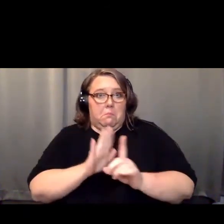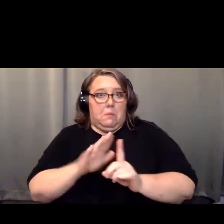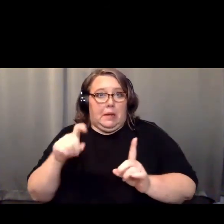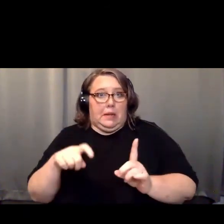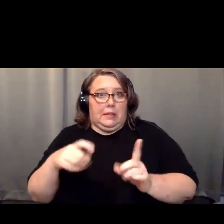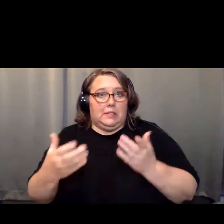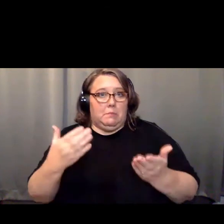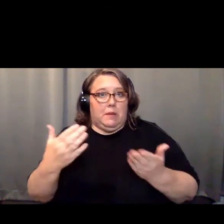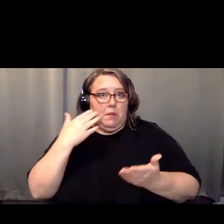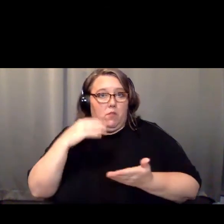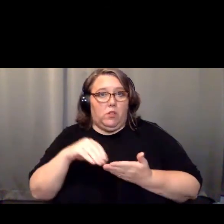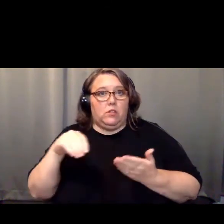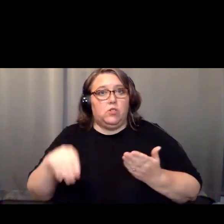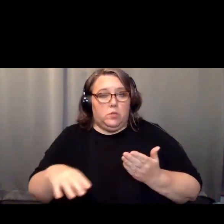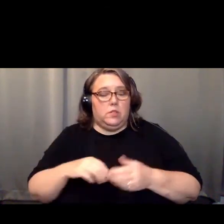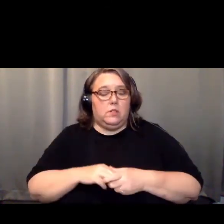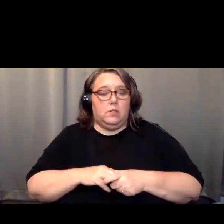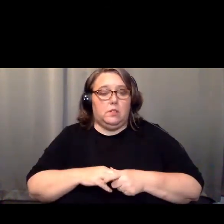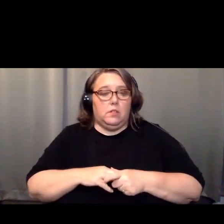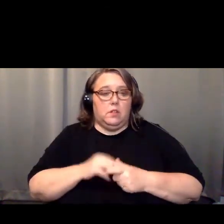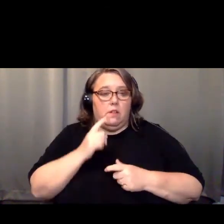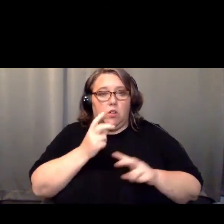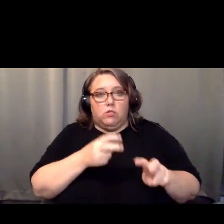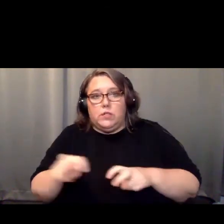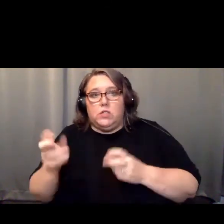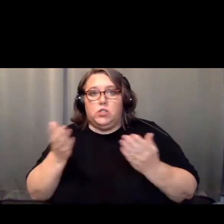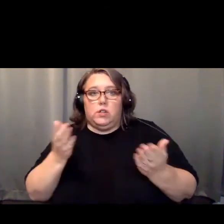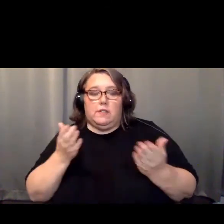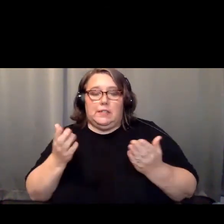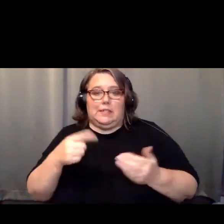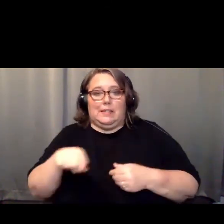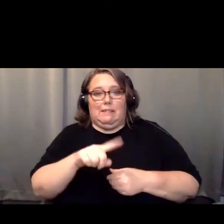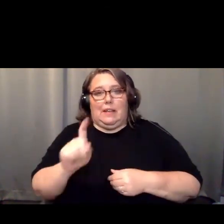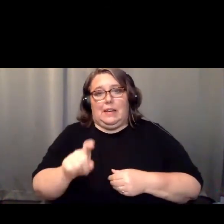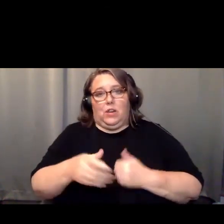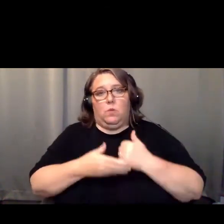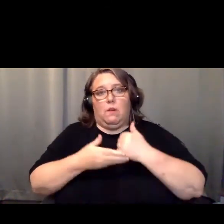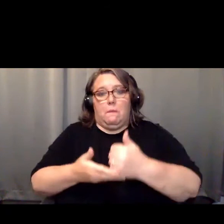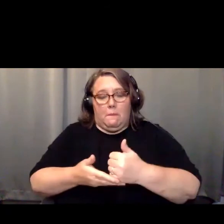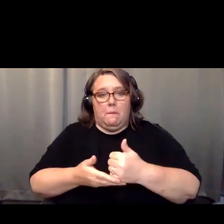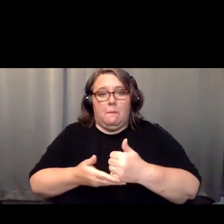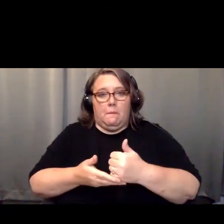for the student as far as transition services that they might need to help them transition